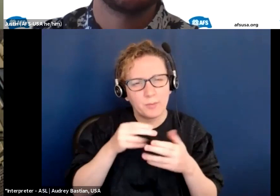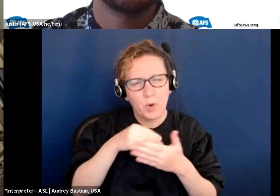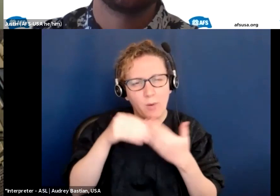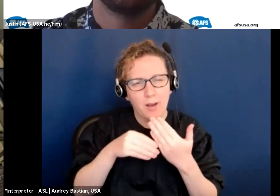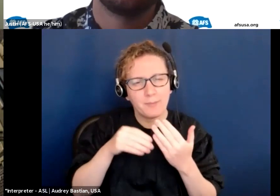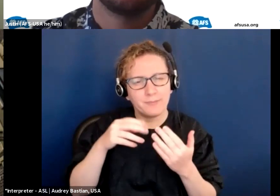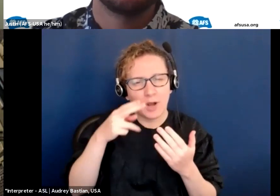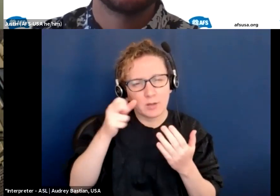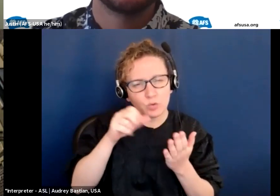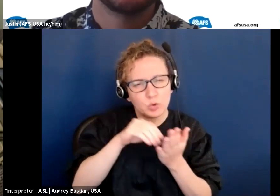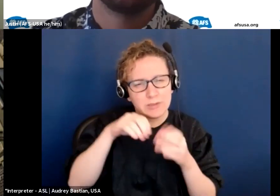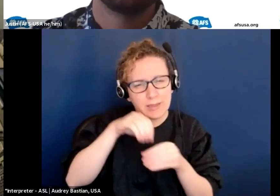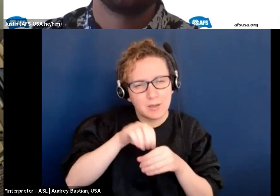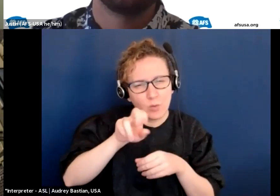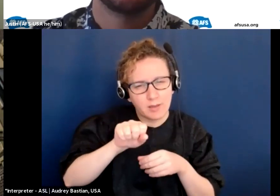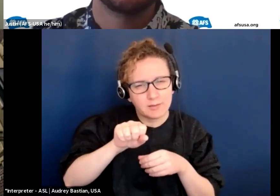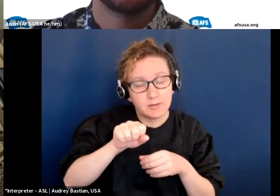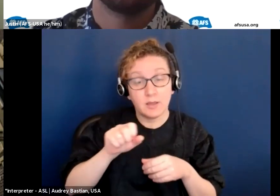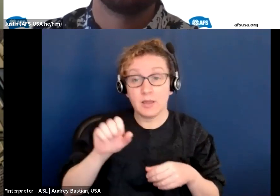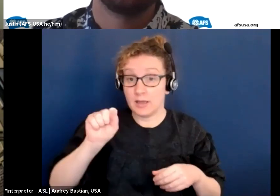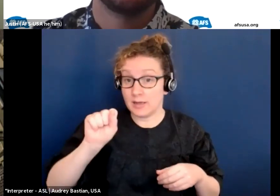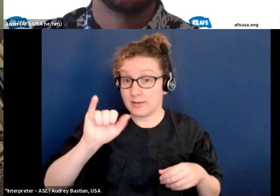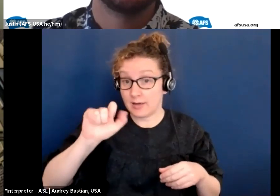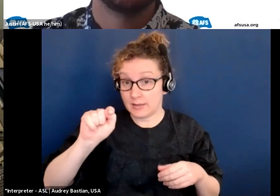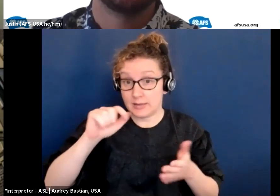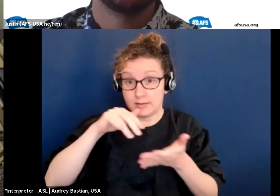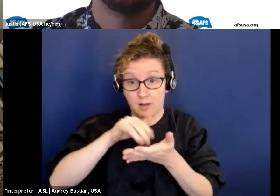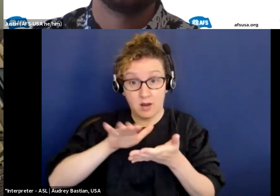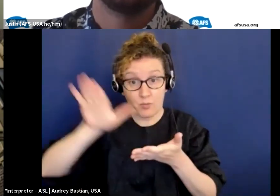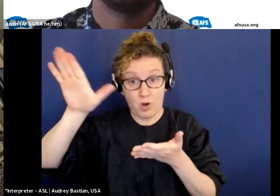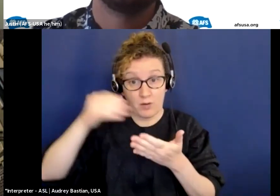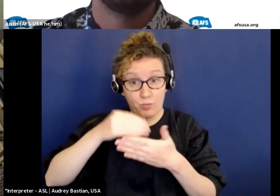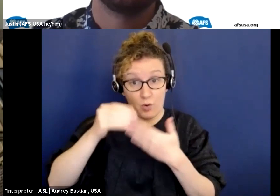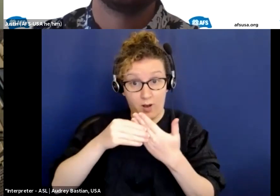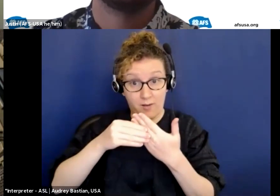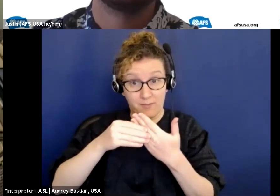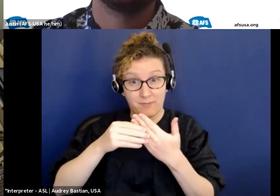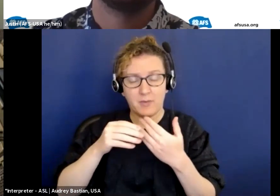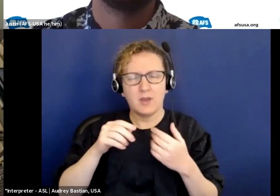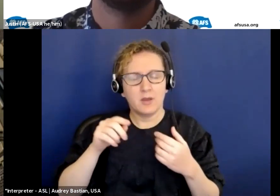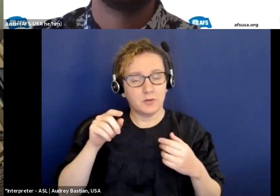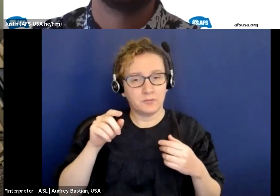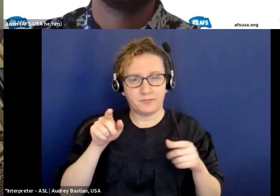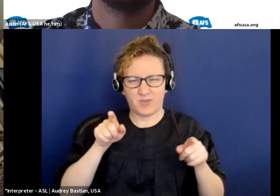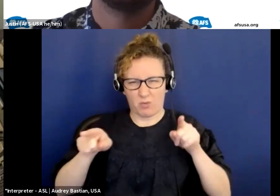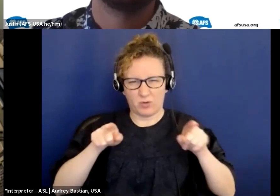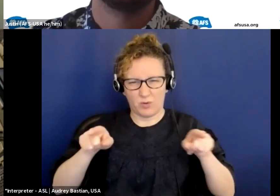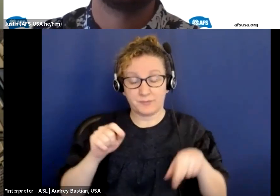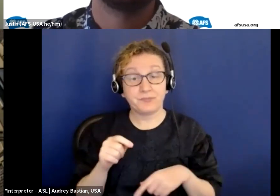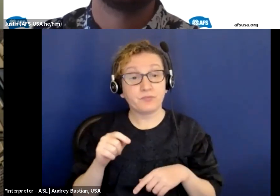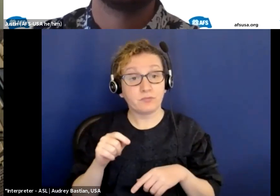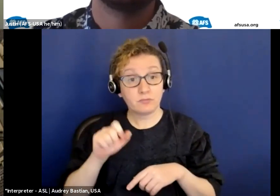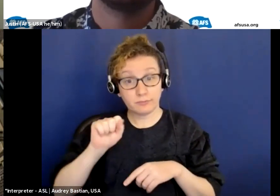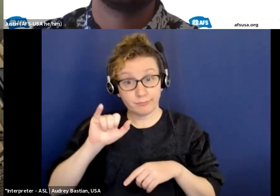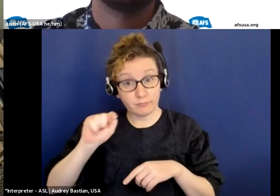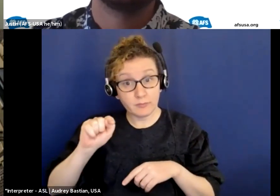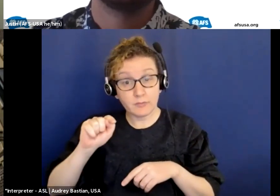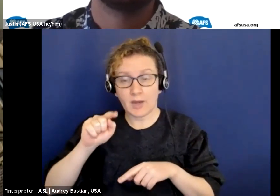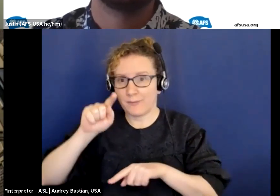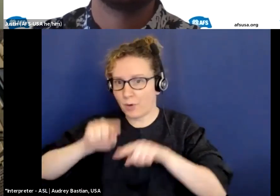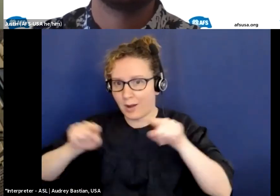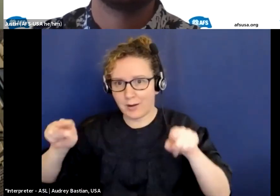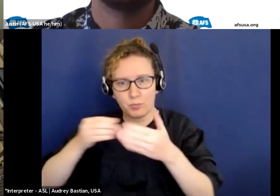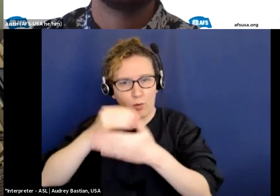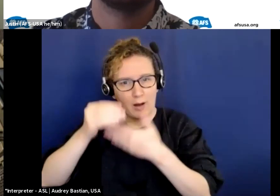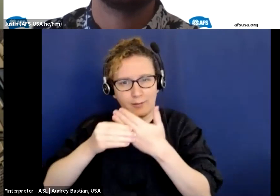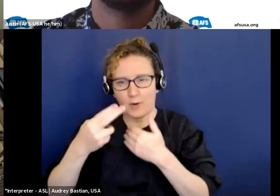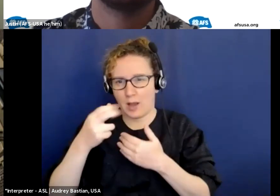the study abroad program with a real variety of programs for high school students are semester